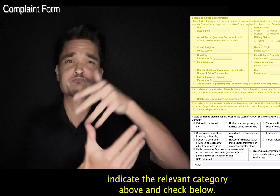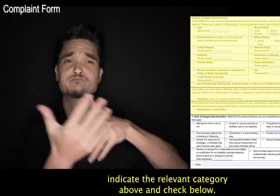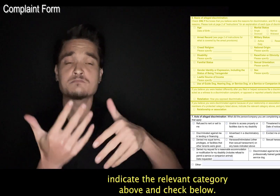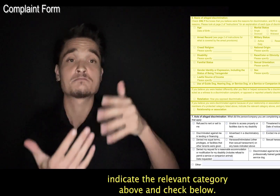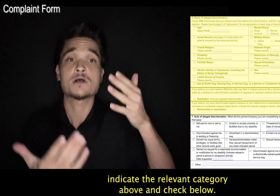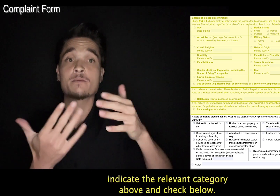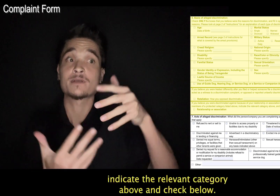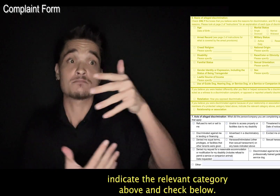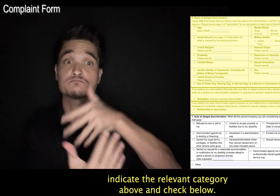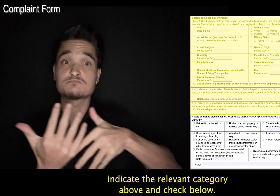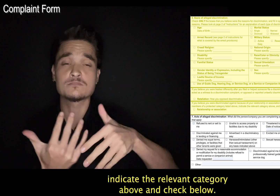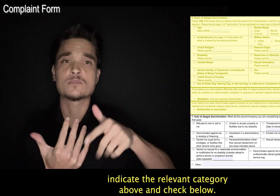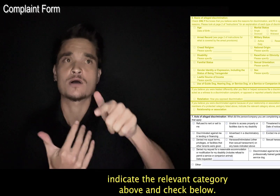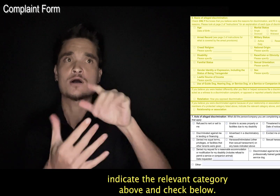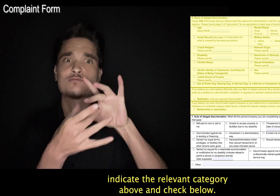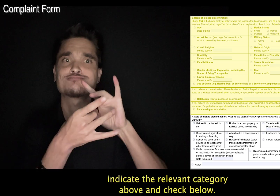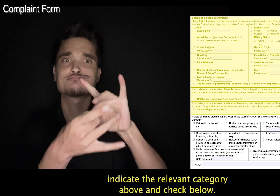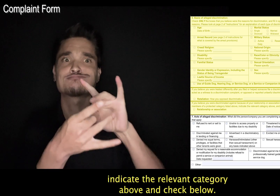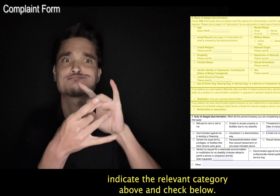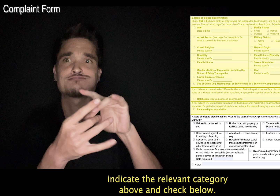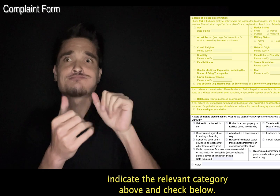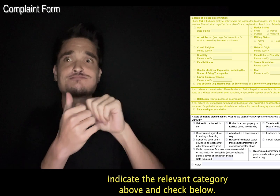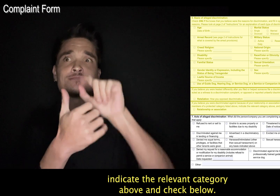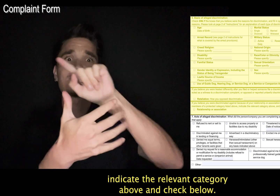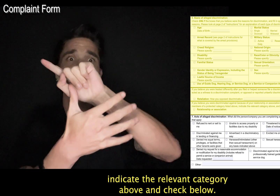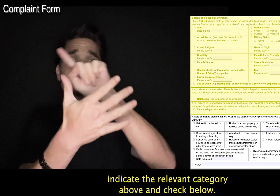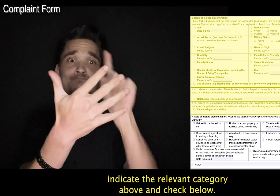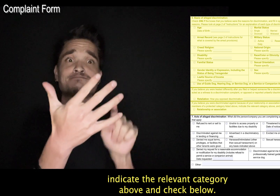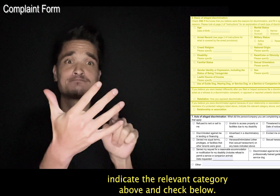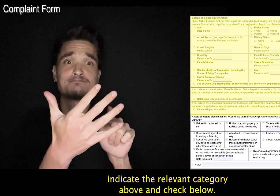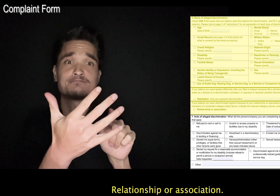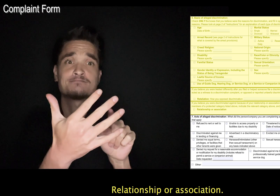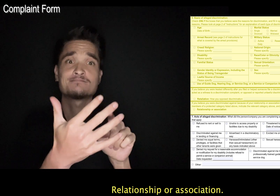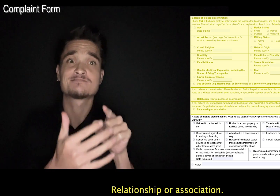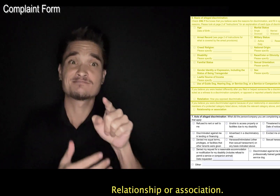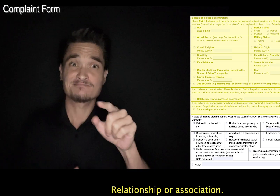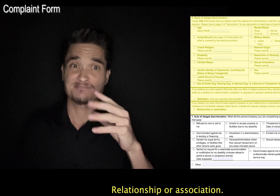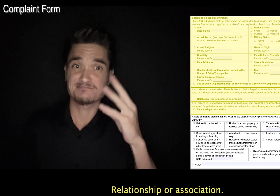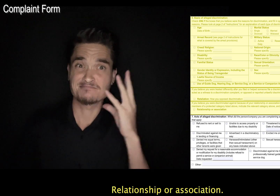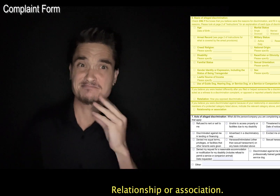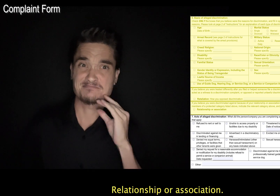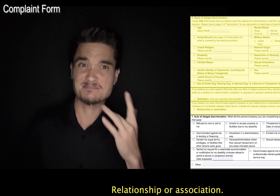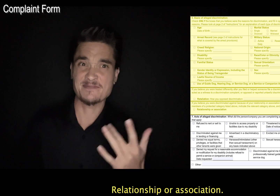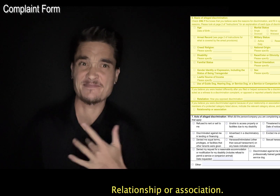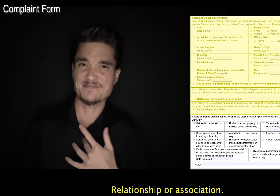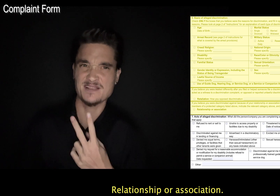indicate the relevant category above and check below. Relationship or association.